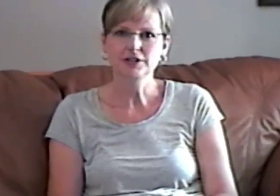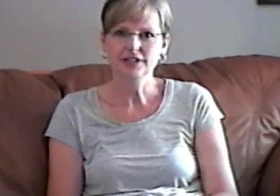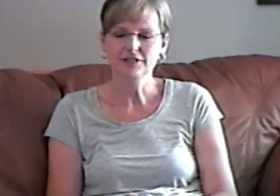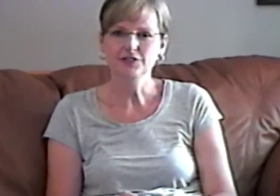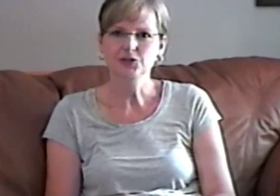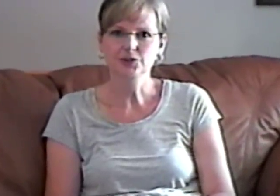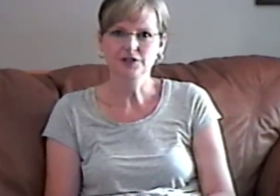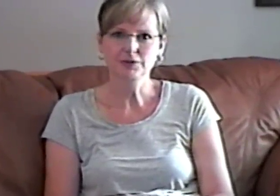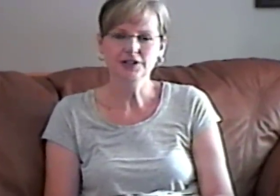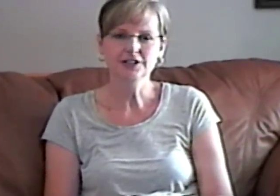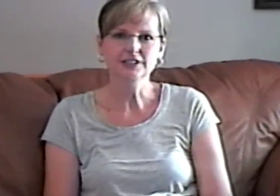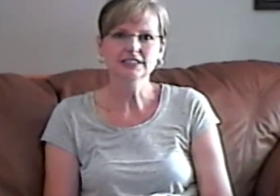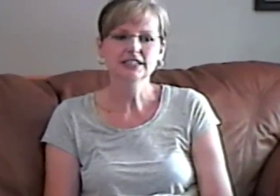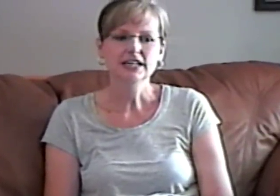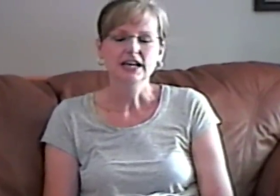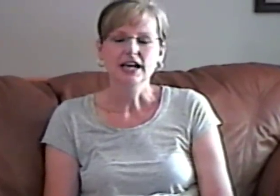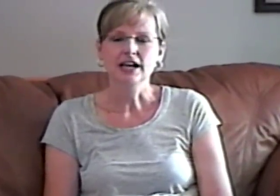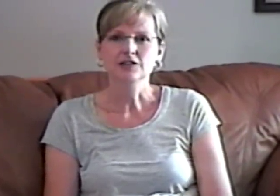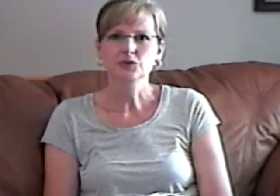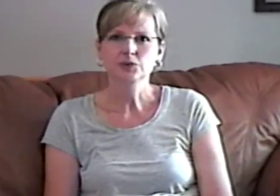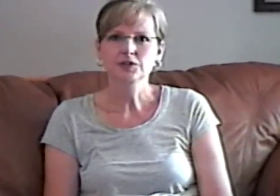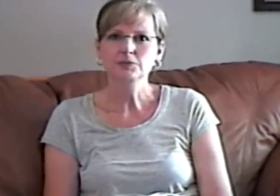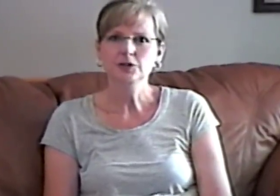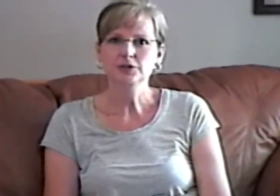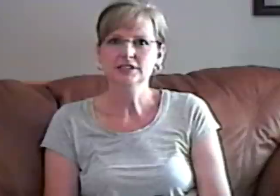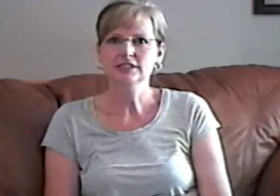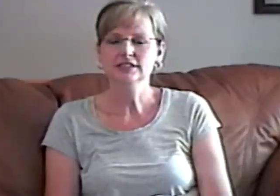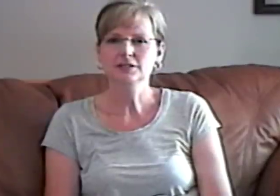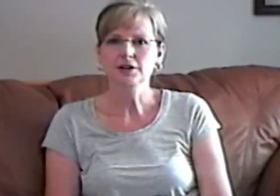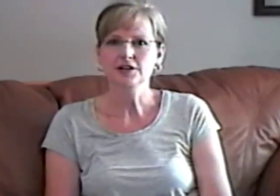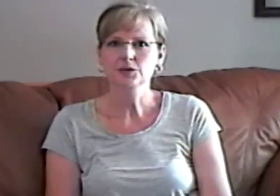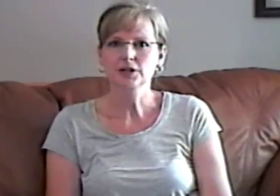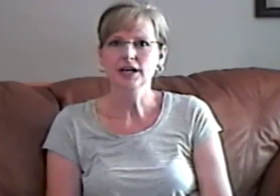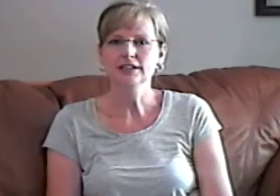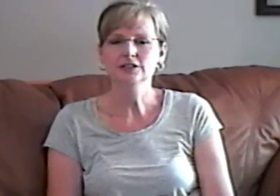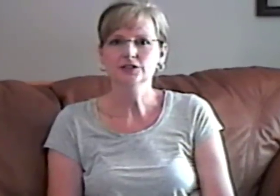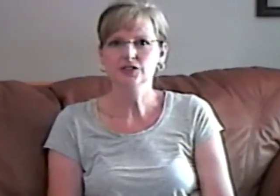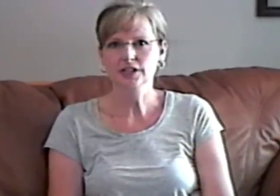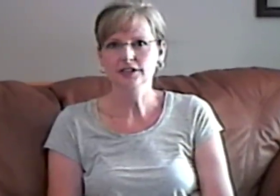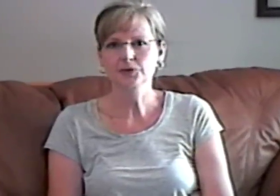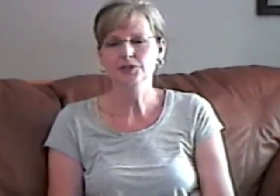Two of them are Deaf and two are hearing. One of the main reasons my husband and I learned Sign Language is